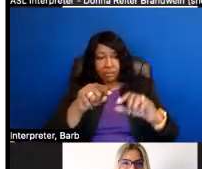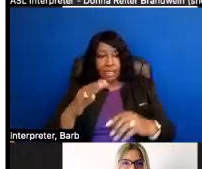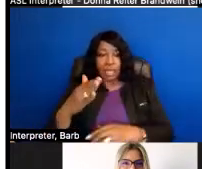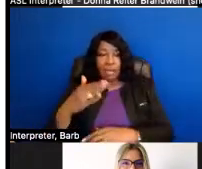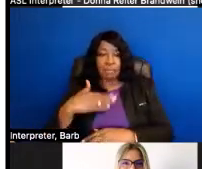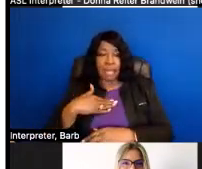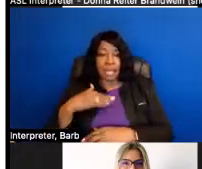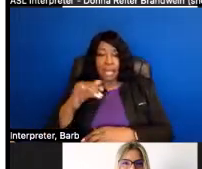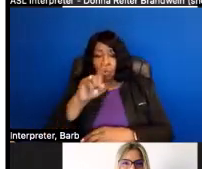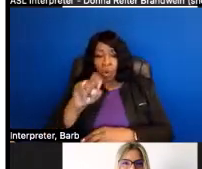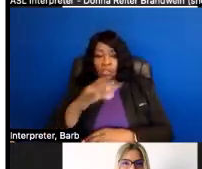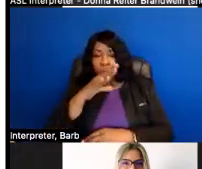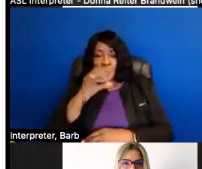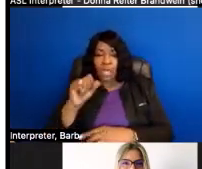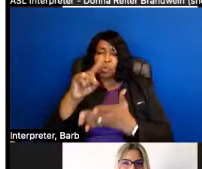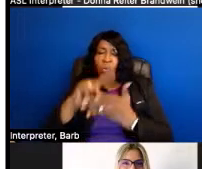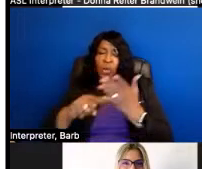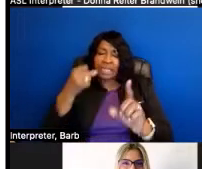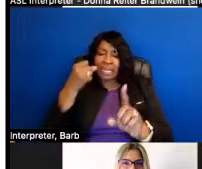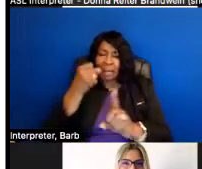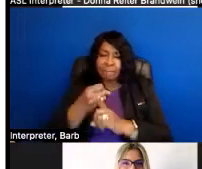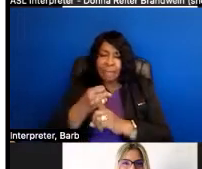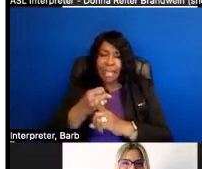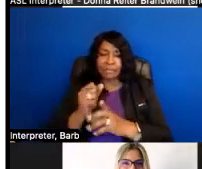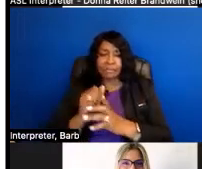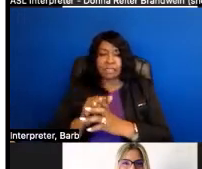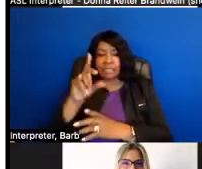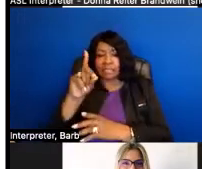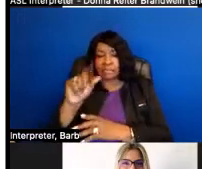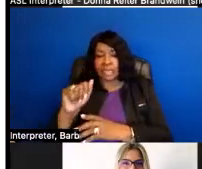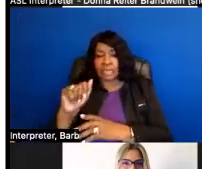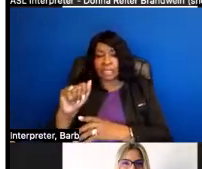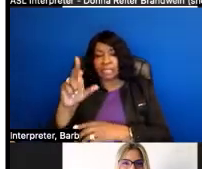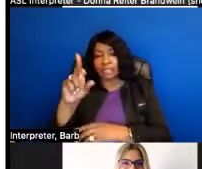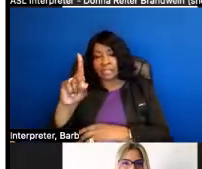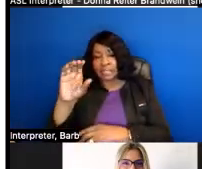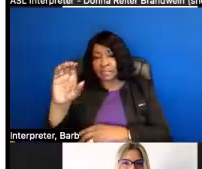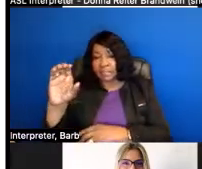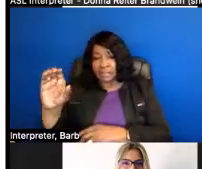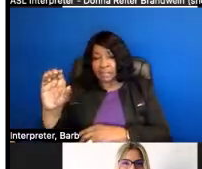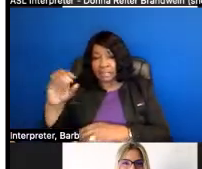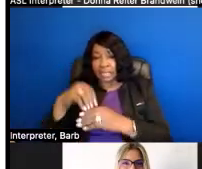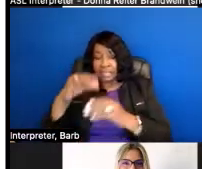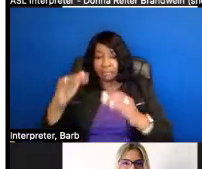what is the impact of a disability cultural center in higher education on disabled students?